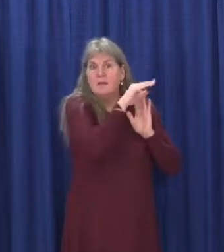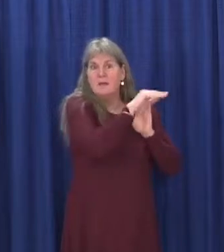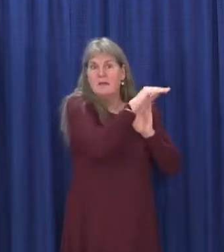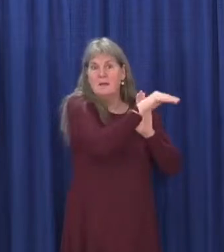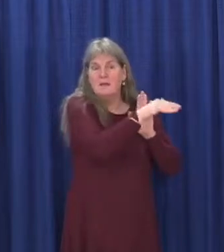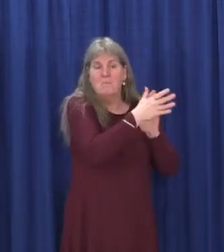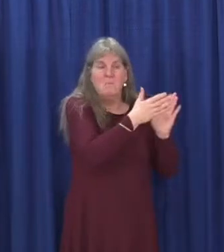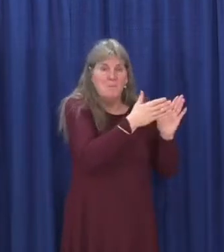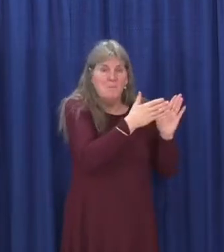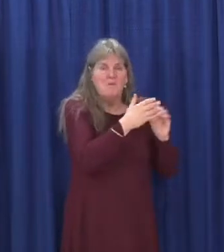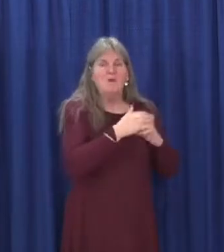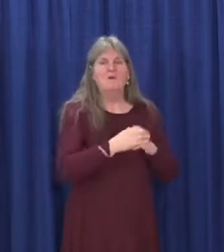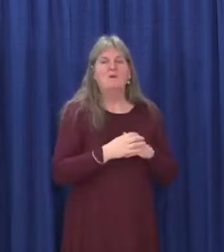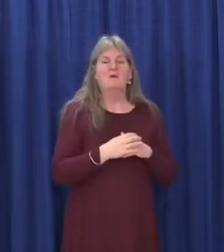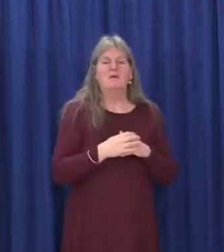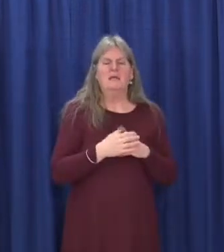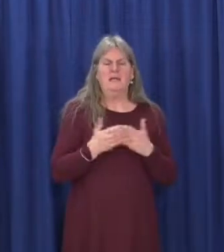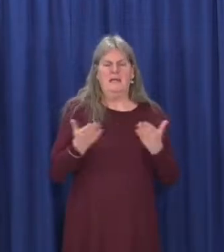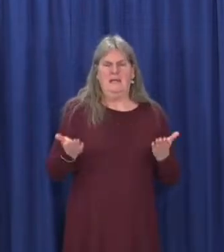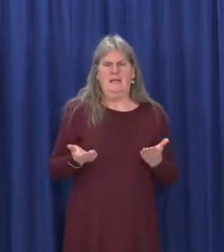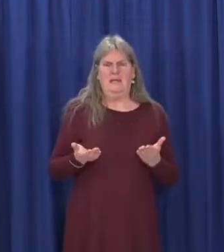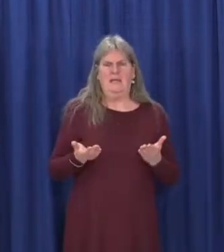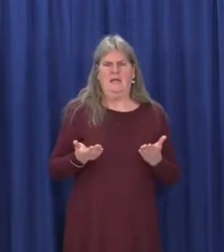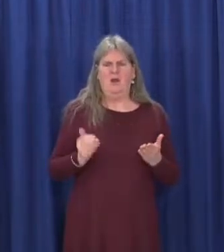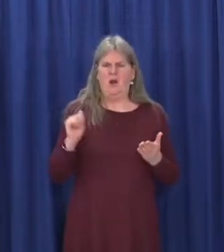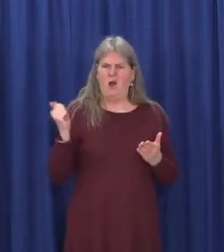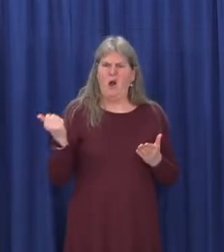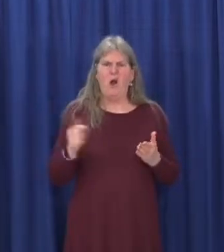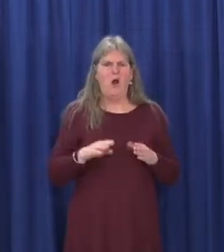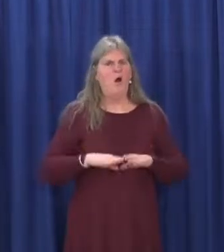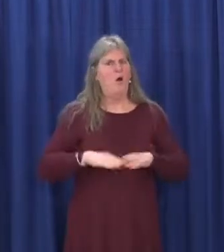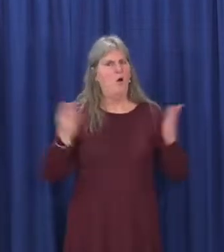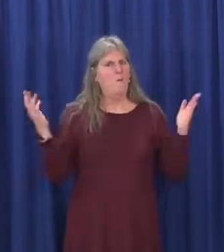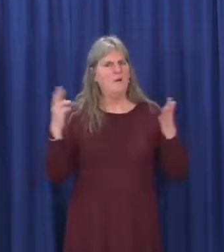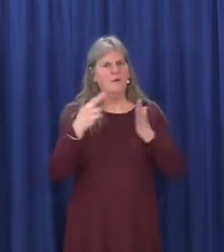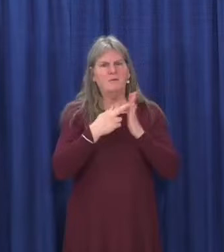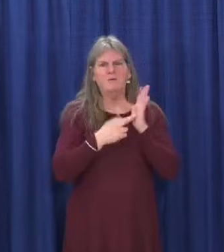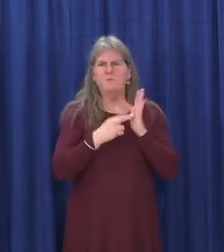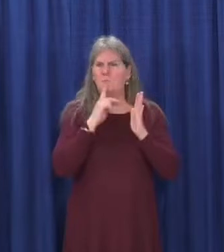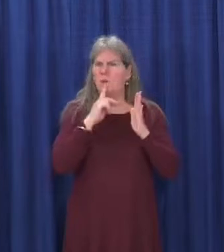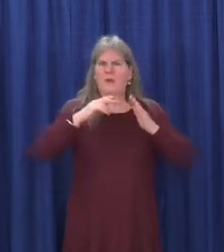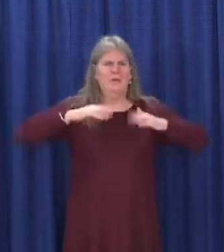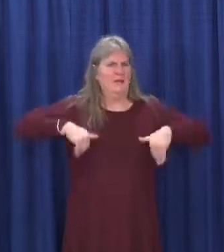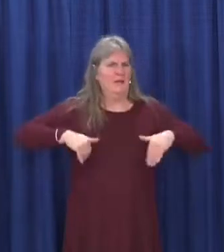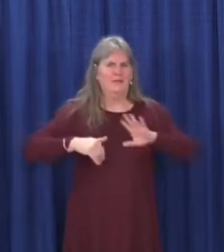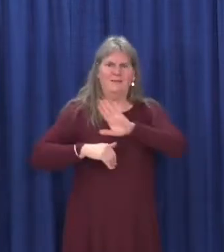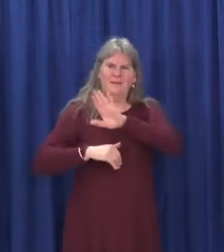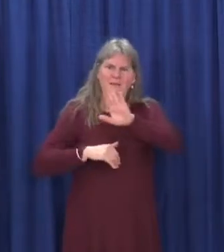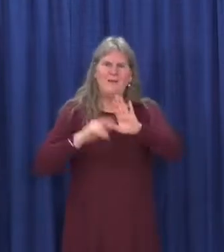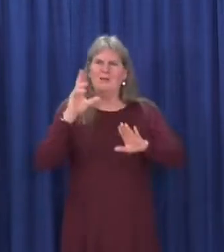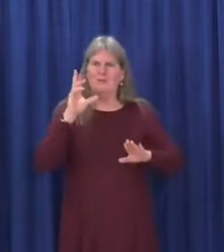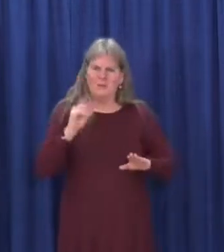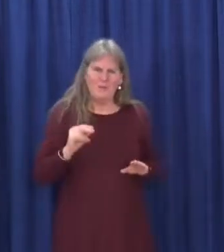what we're-- we're doing here, lifting all restrictions. And it's a reason why I urge people, please do not stop heeding the restrictions.